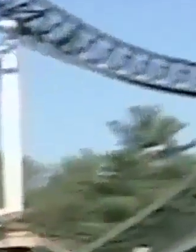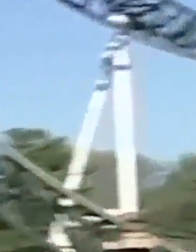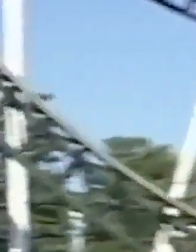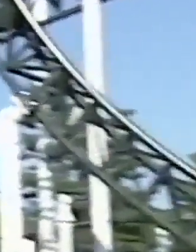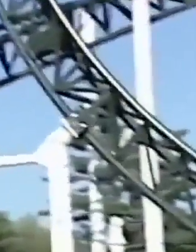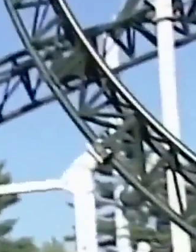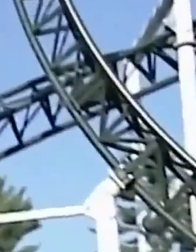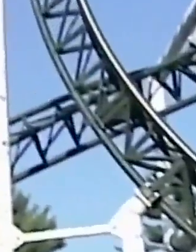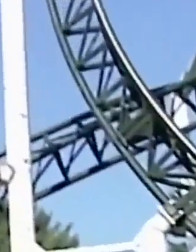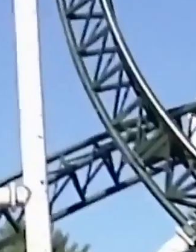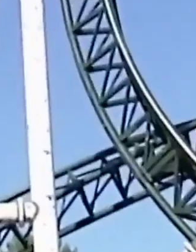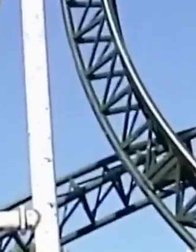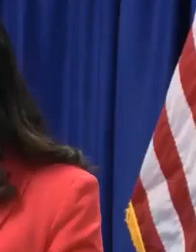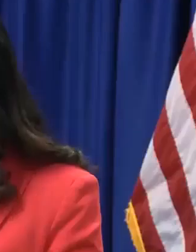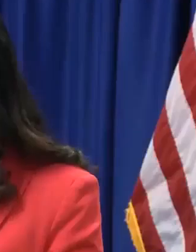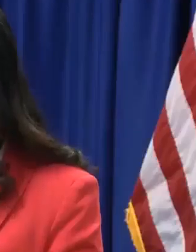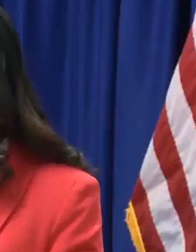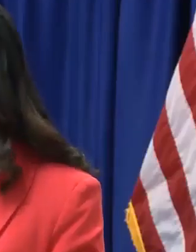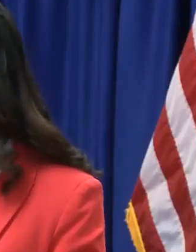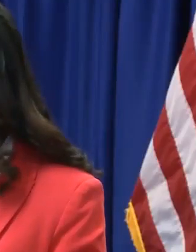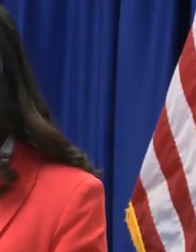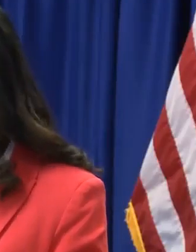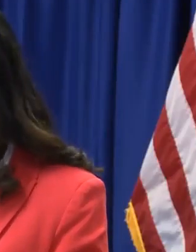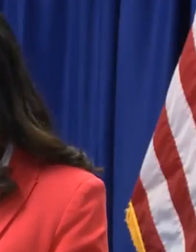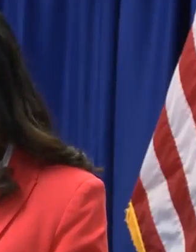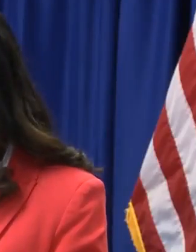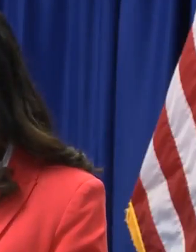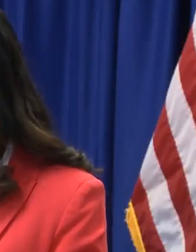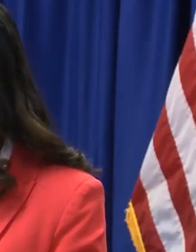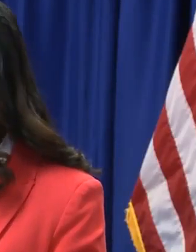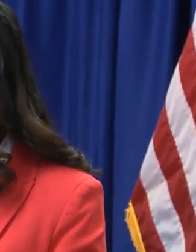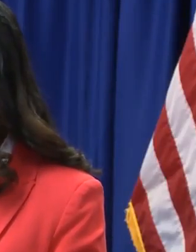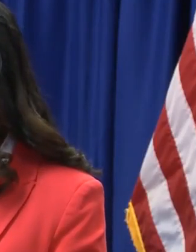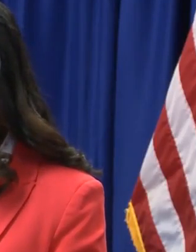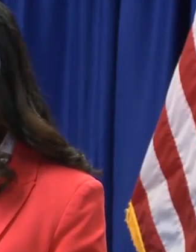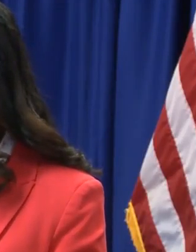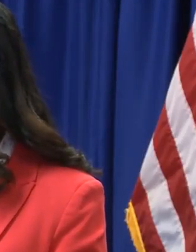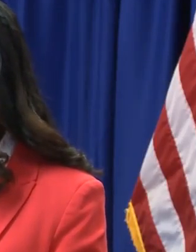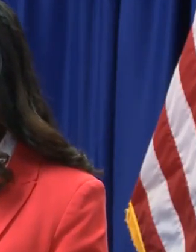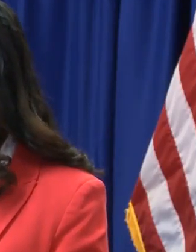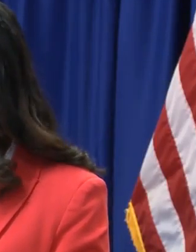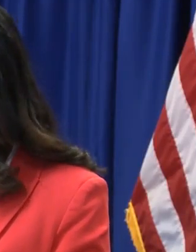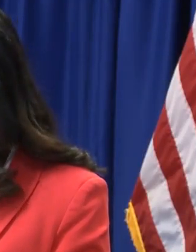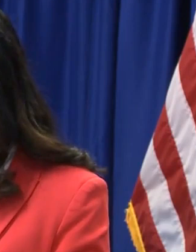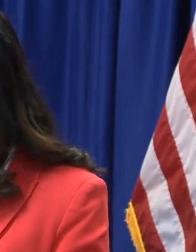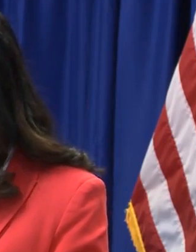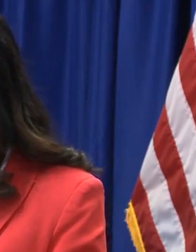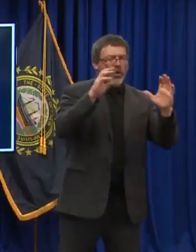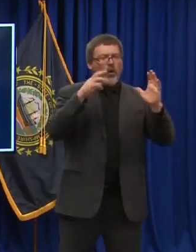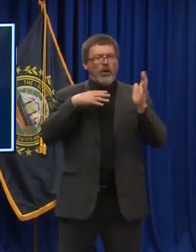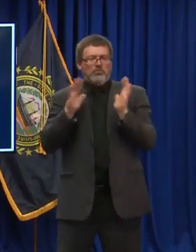THEN ON JUNE 29, AMUSEMENT PARKS, INDOOR MOVIE THEATERS, AND PERFORMING ARTS CENTERS WILL BE ALLOWED TO REOPEN.